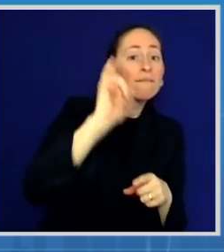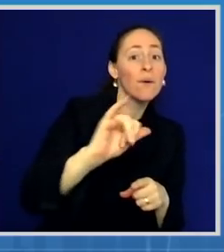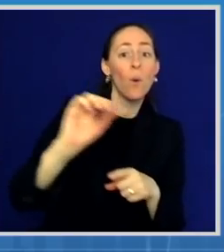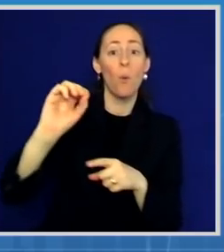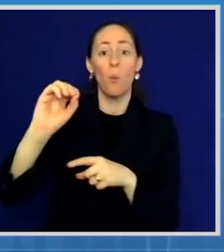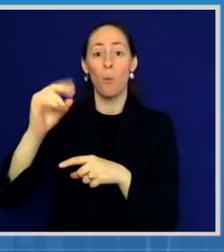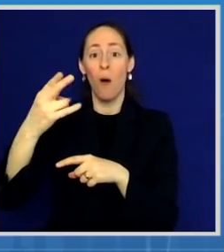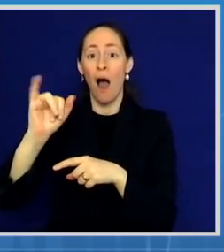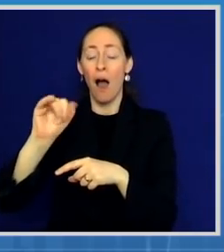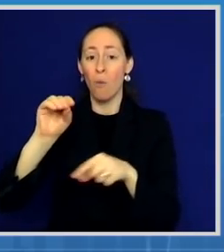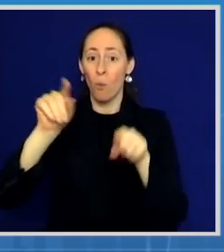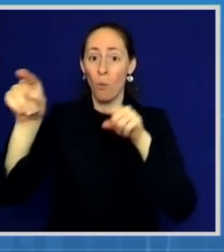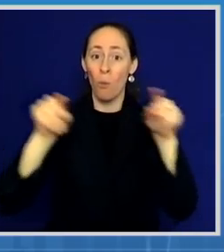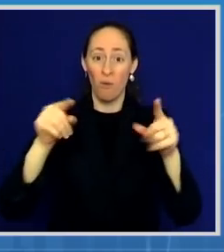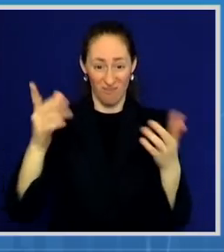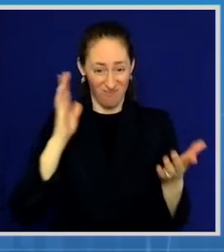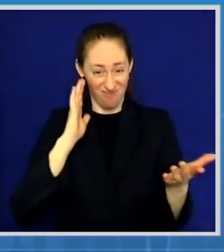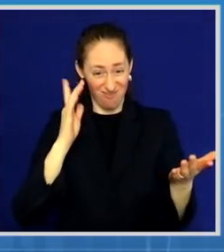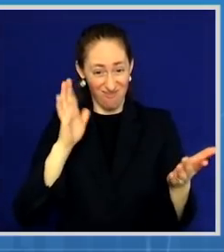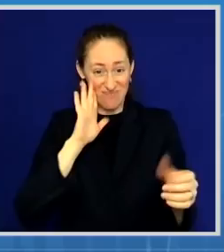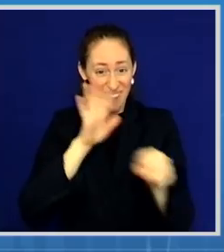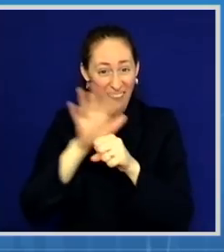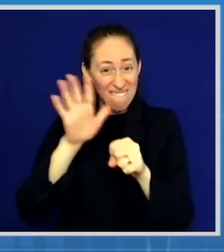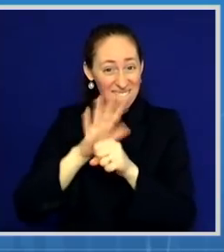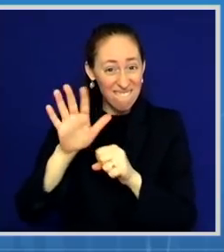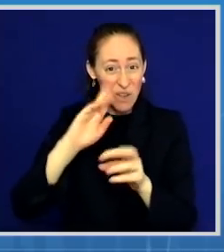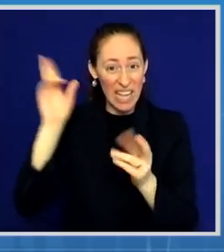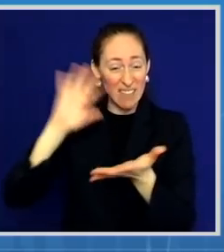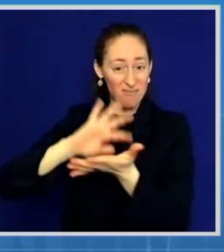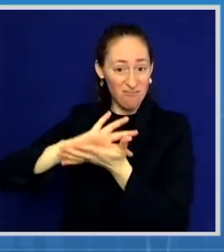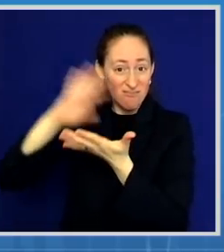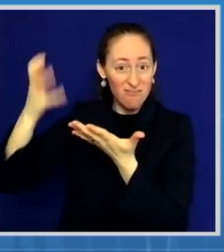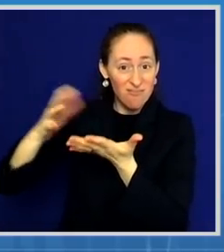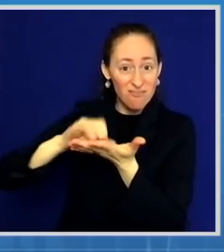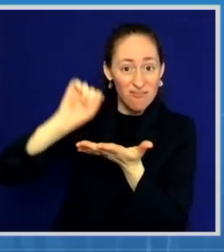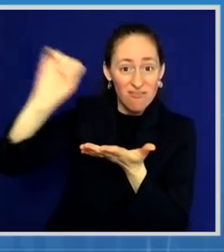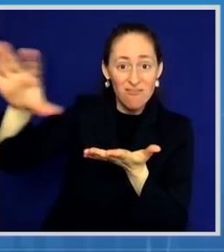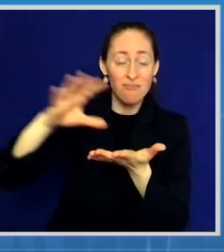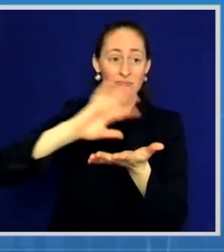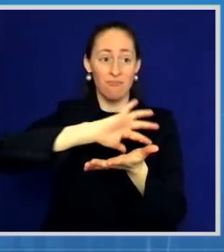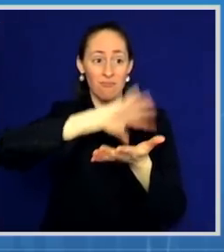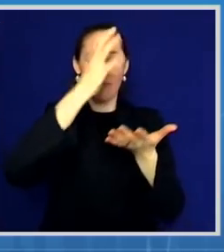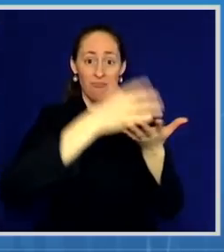And what's the strategy if we do start to hit a vaccine plateau? Mr. Zients: So as I said,